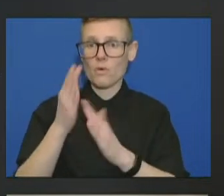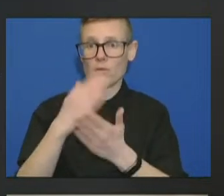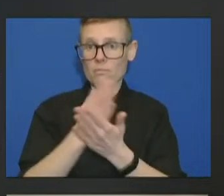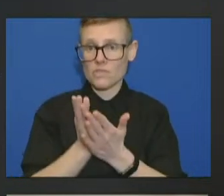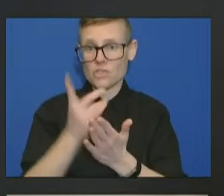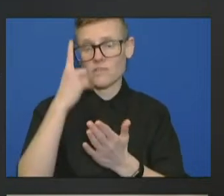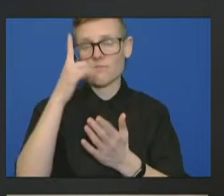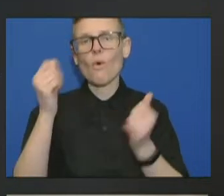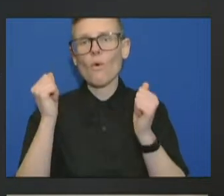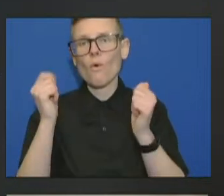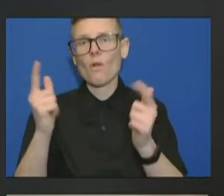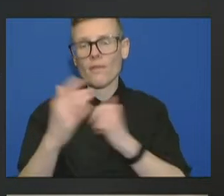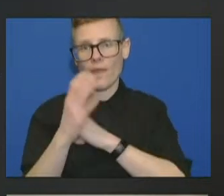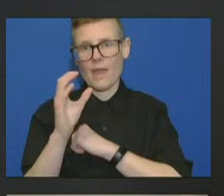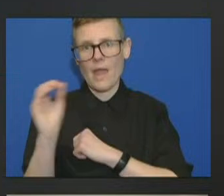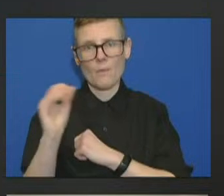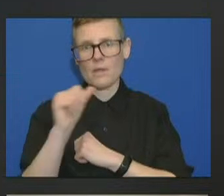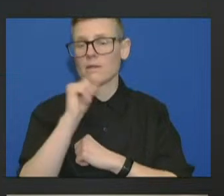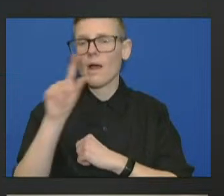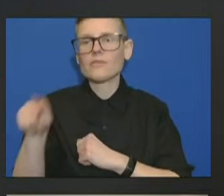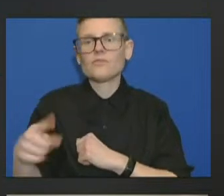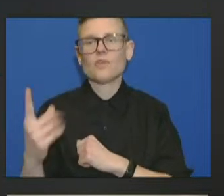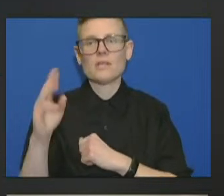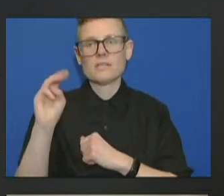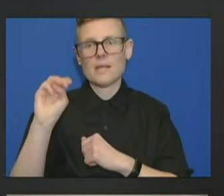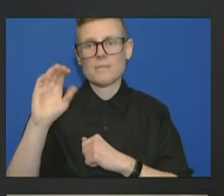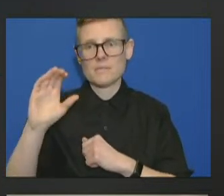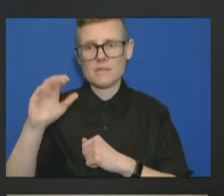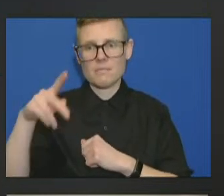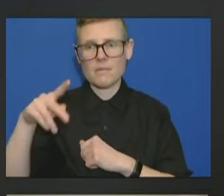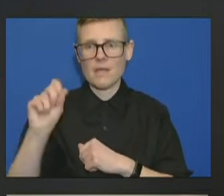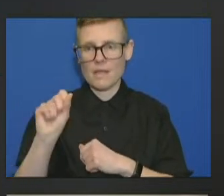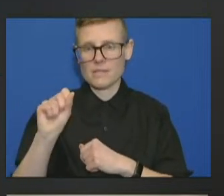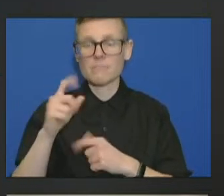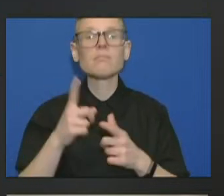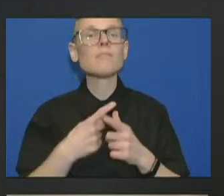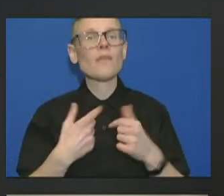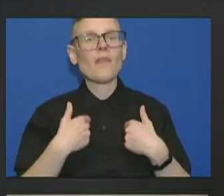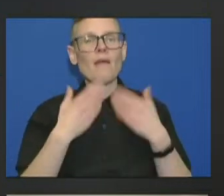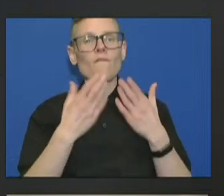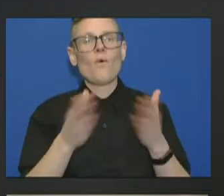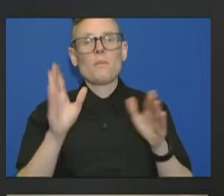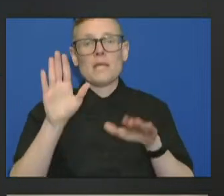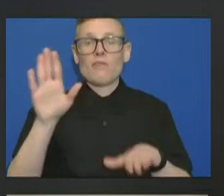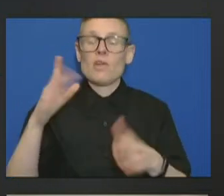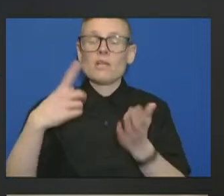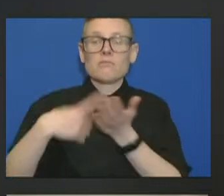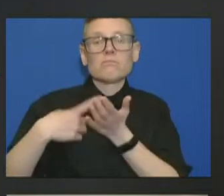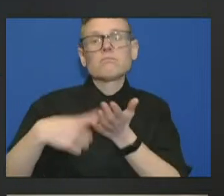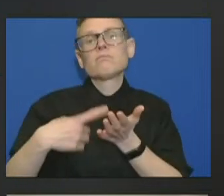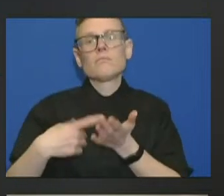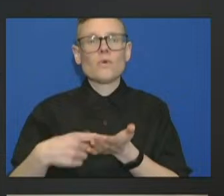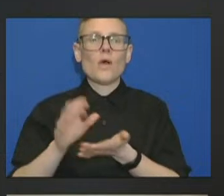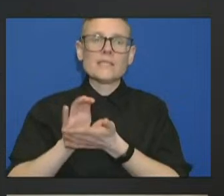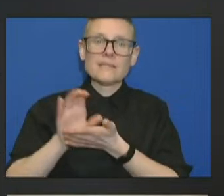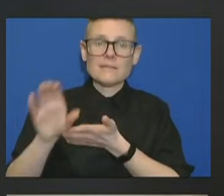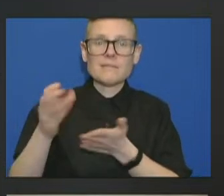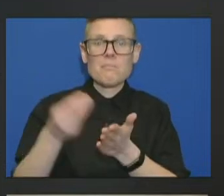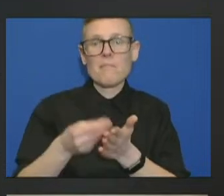15th. Those proposed operating budgets are for everyone in the county, not just M.C.P.S. County